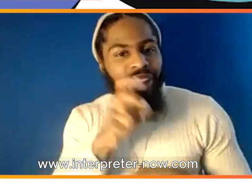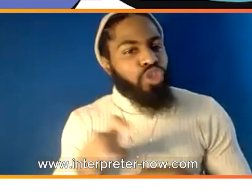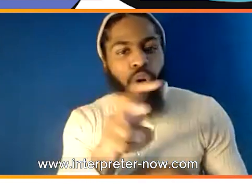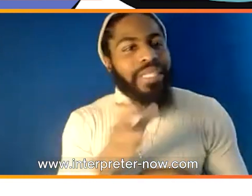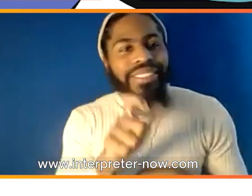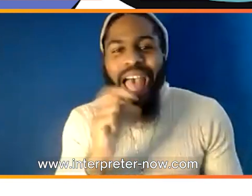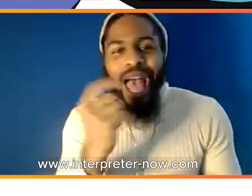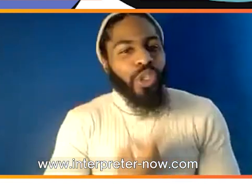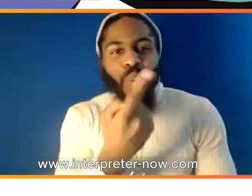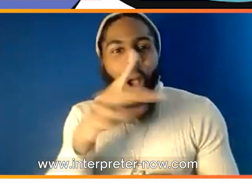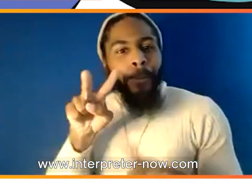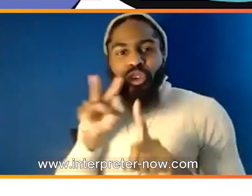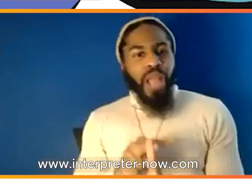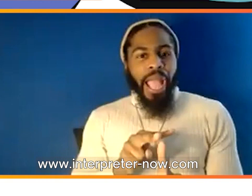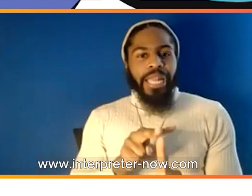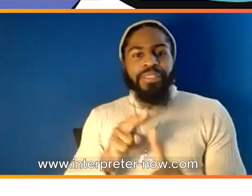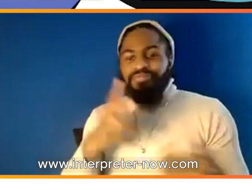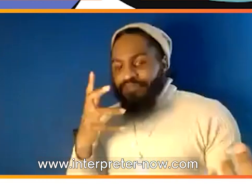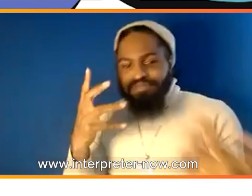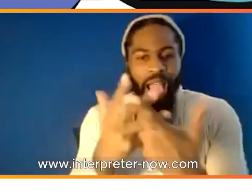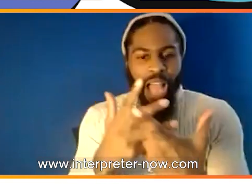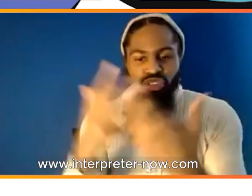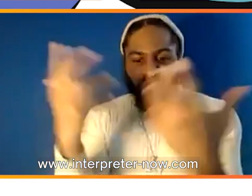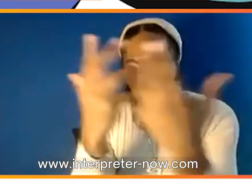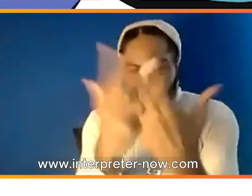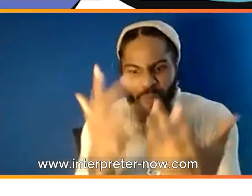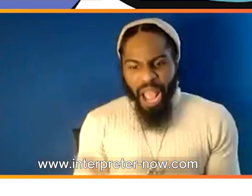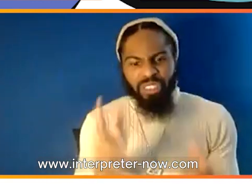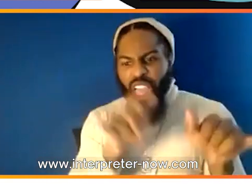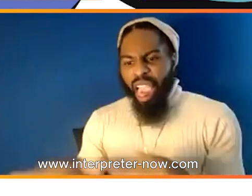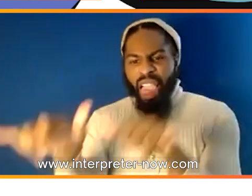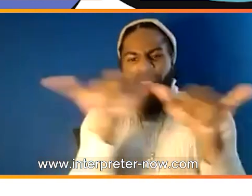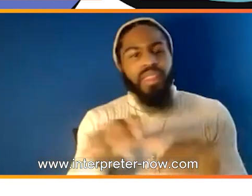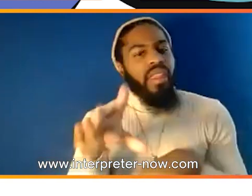Captain Obvious, right? But asking someone what they need.